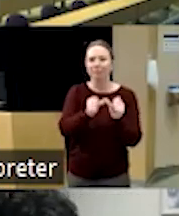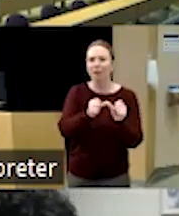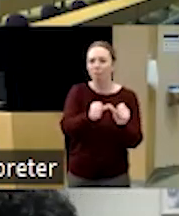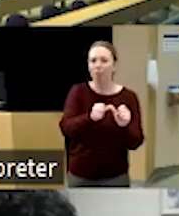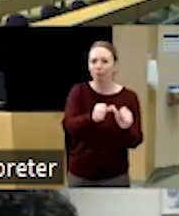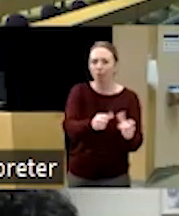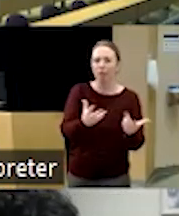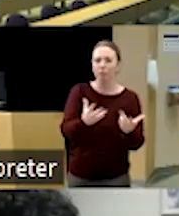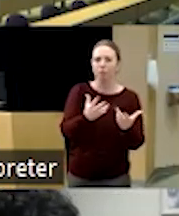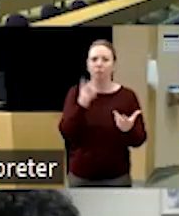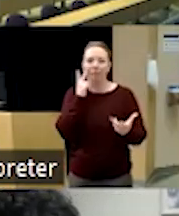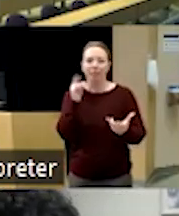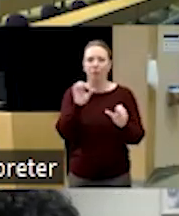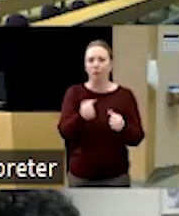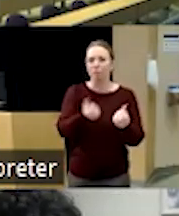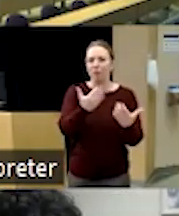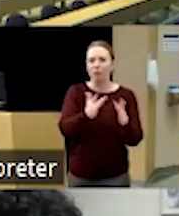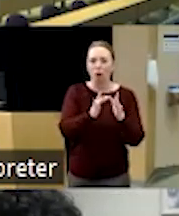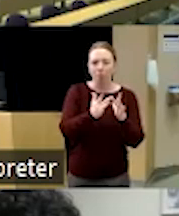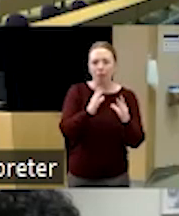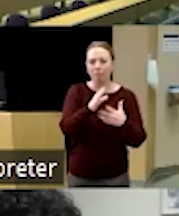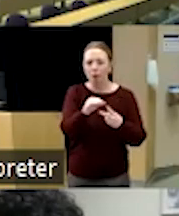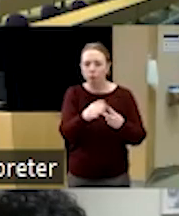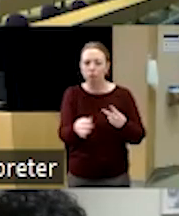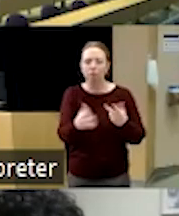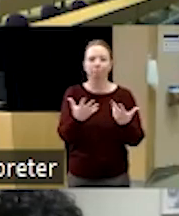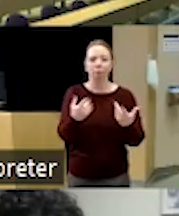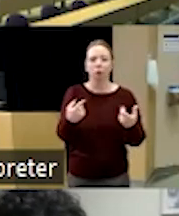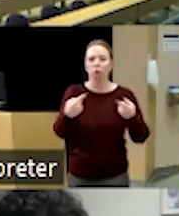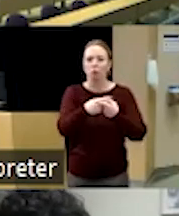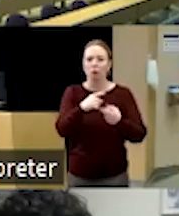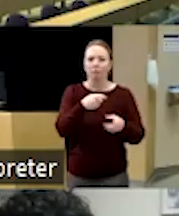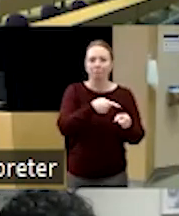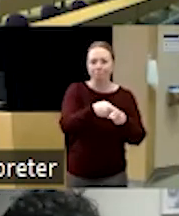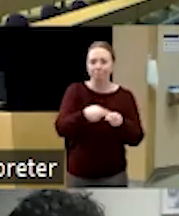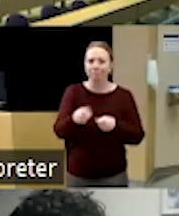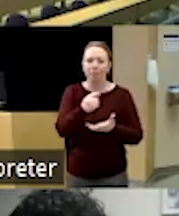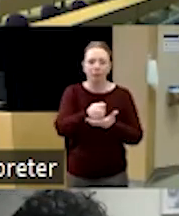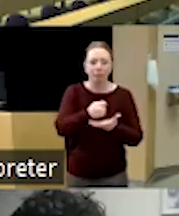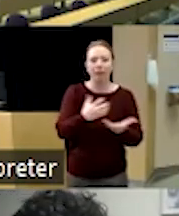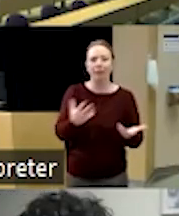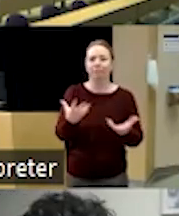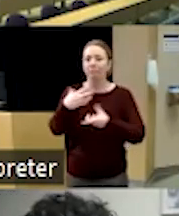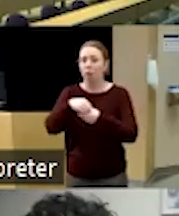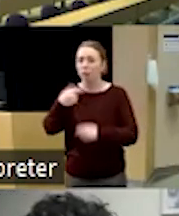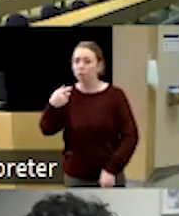therapy to involve GPS and ambulatory Health Services to have this a sustainable concept